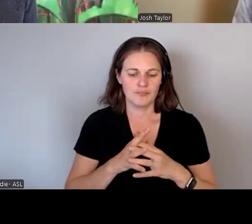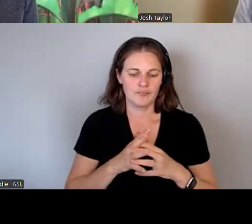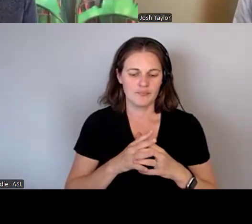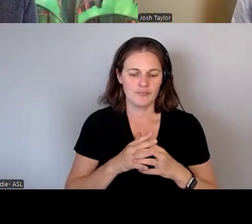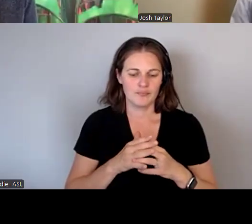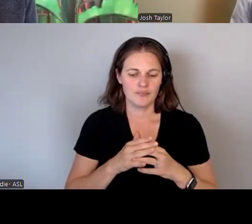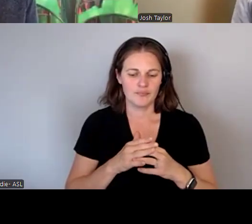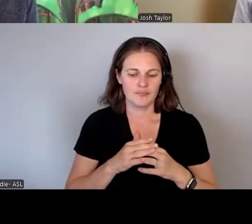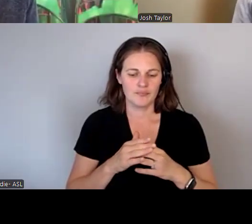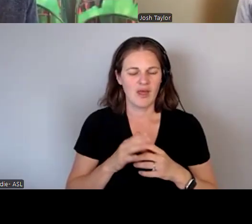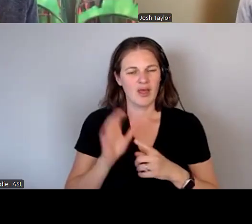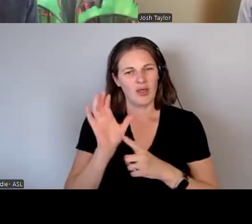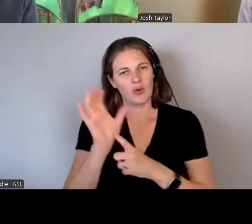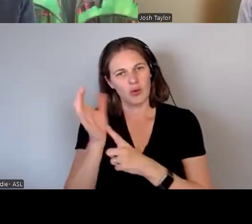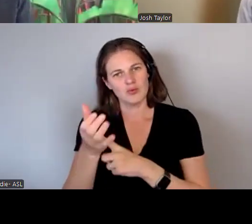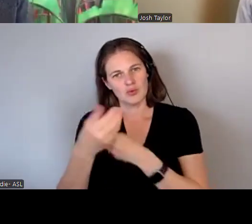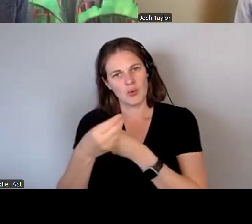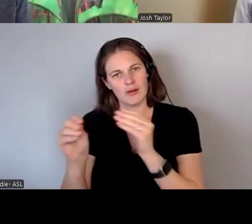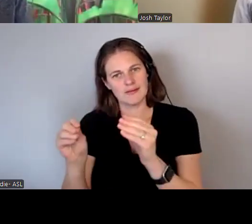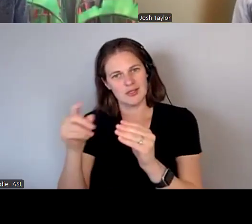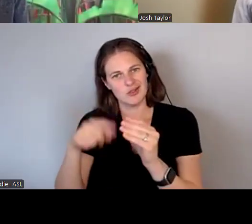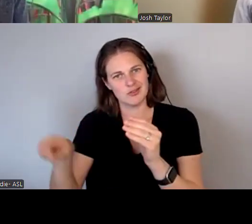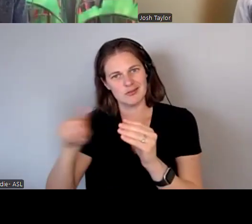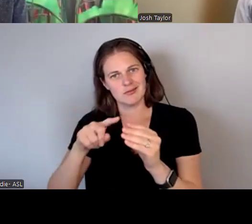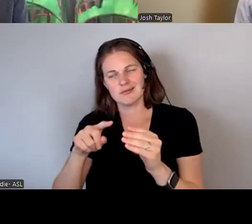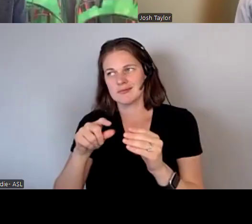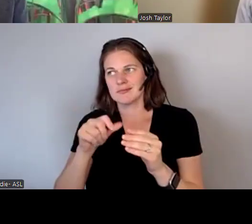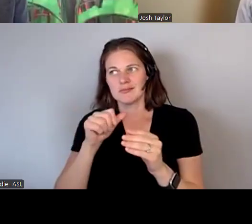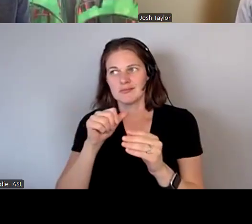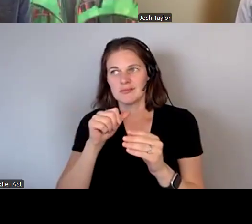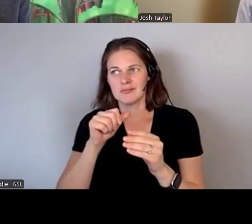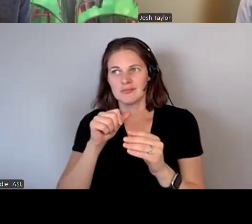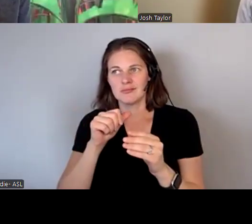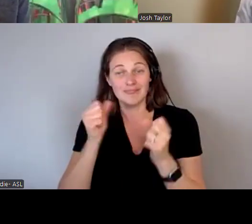I think the cultural organizations aren't used to working, or many cultural organizations,